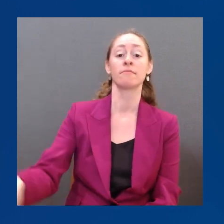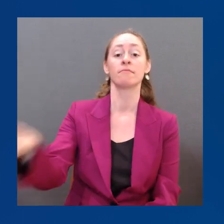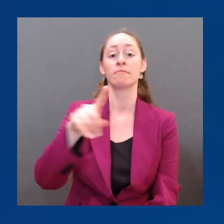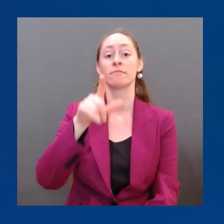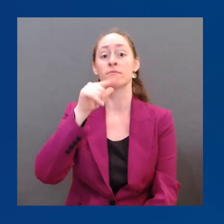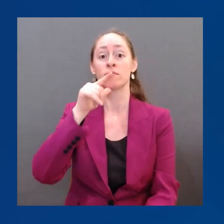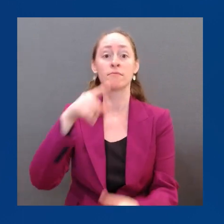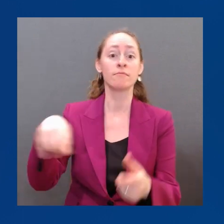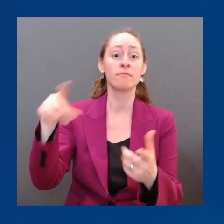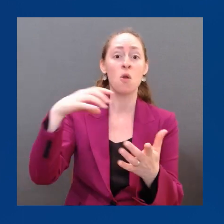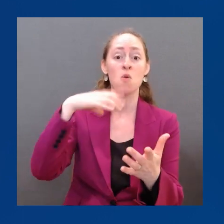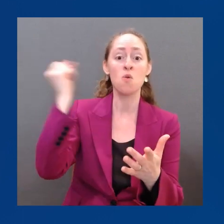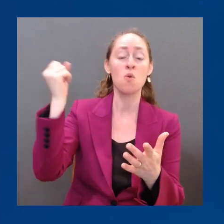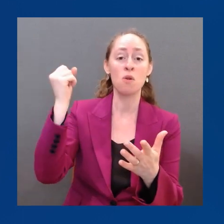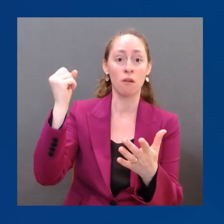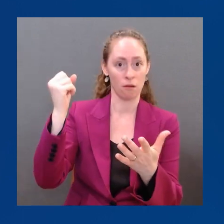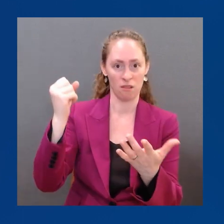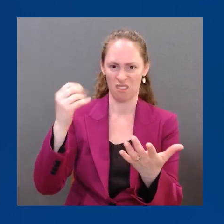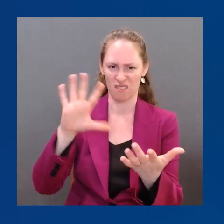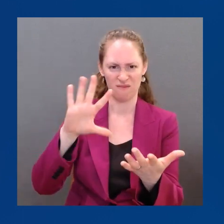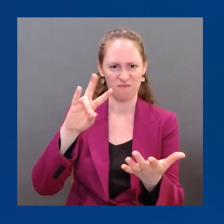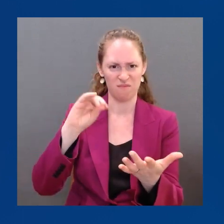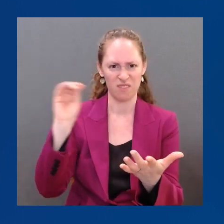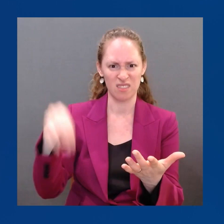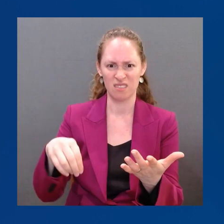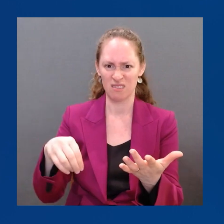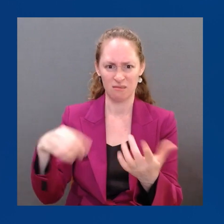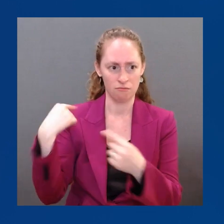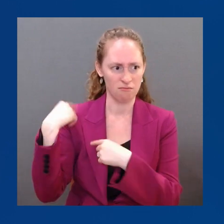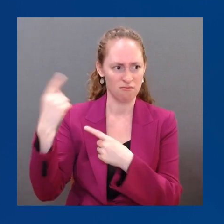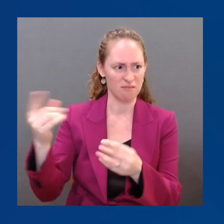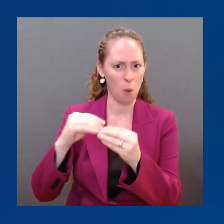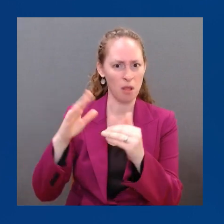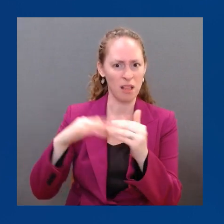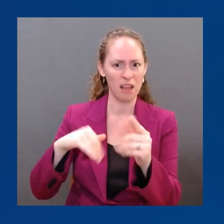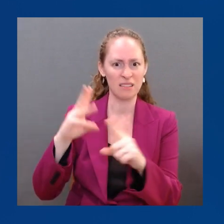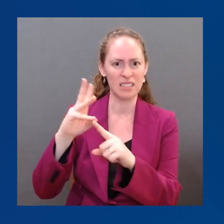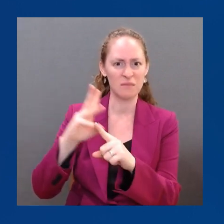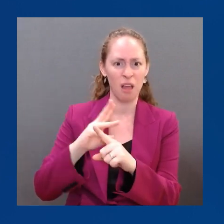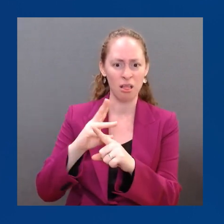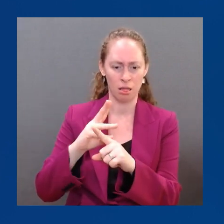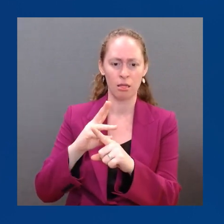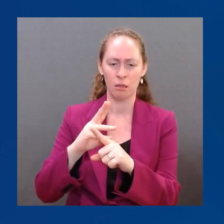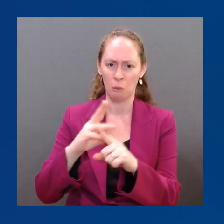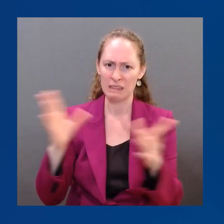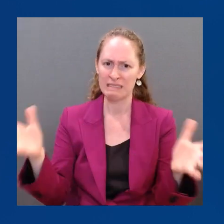since their last vaccine dose. Many of these individuals are eligible for another COVID-19